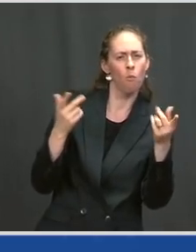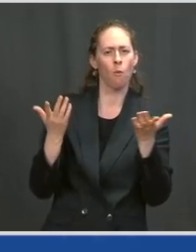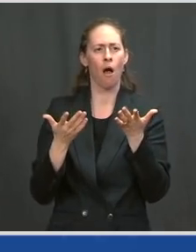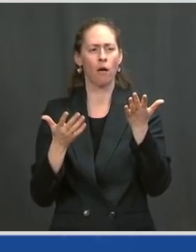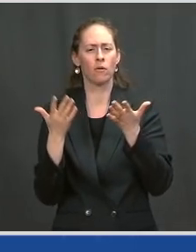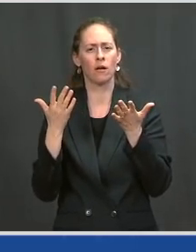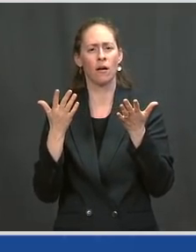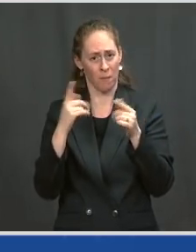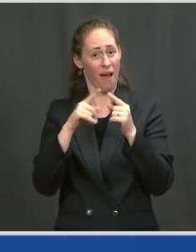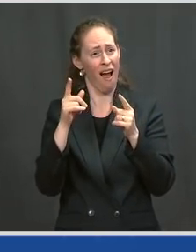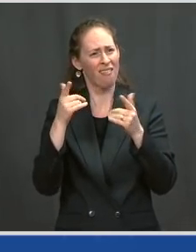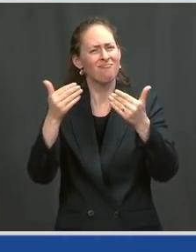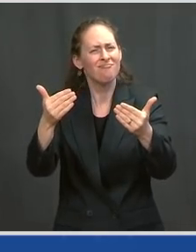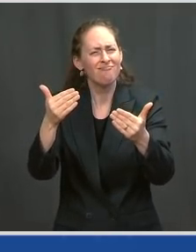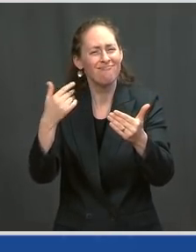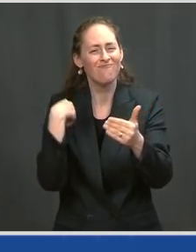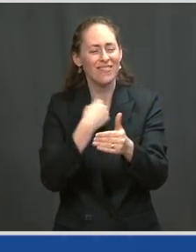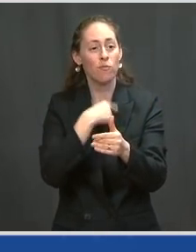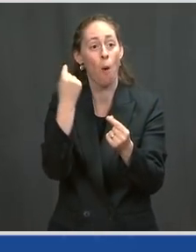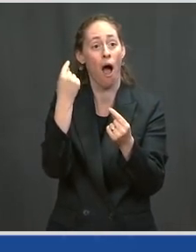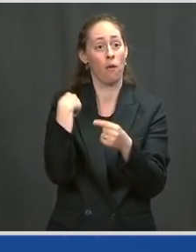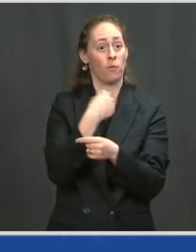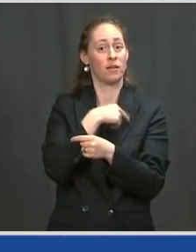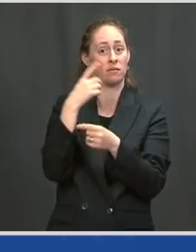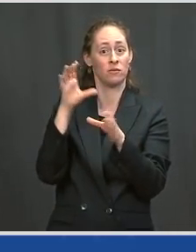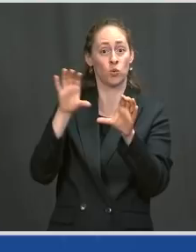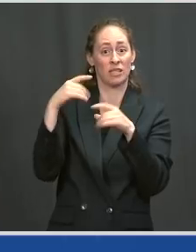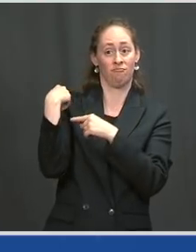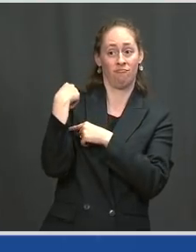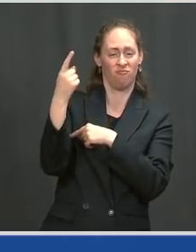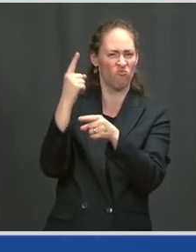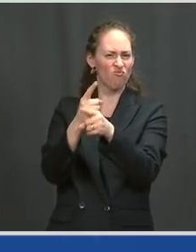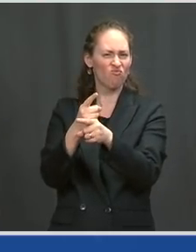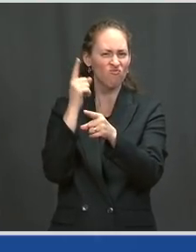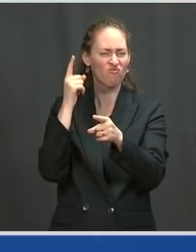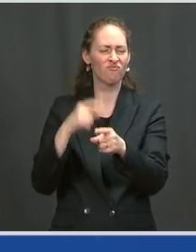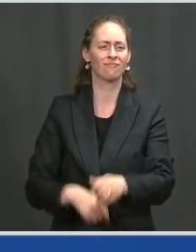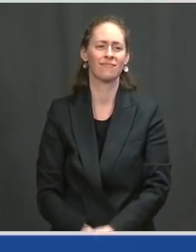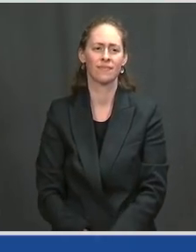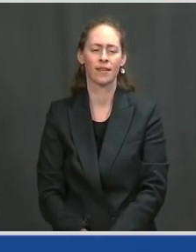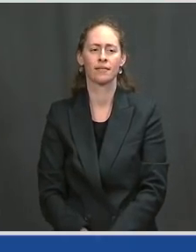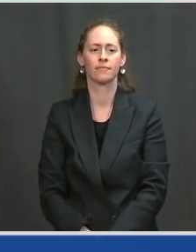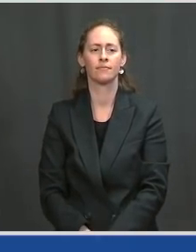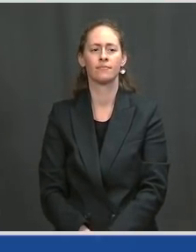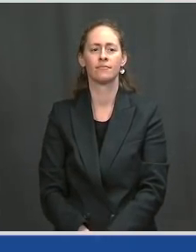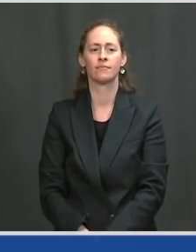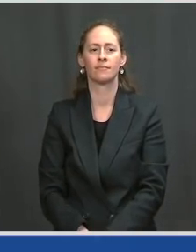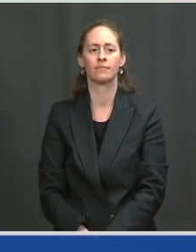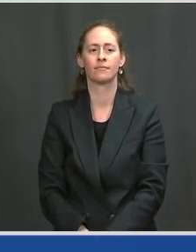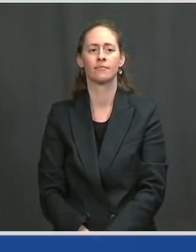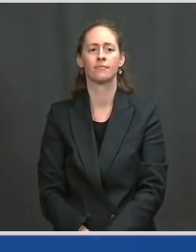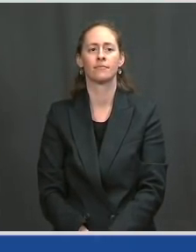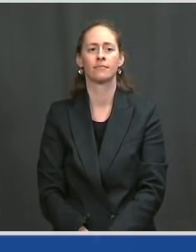These months -- these monthly reports are snapshot, as you all know. A one -- it's a --